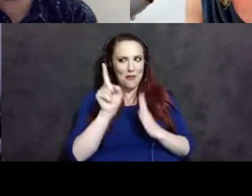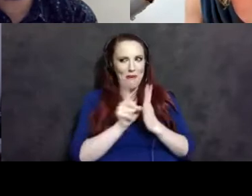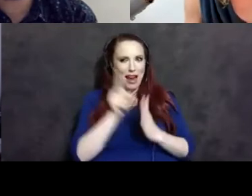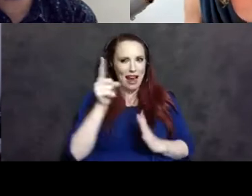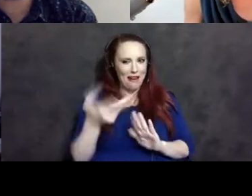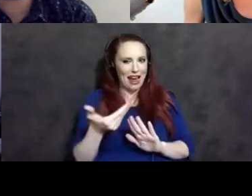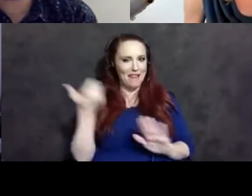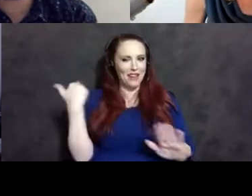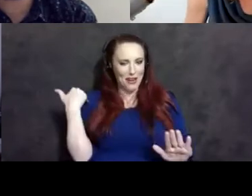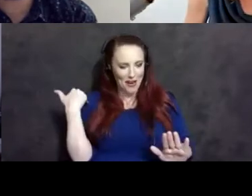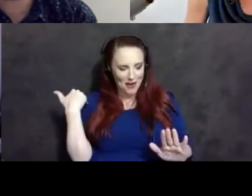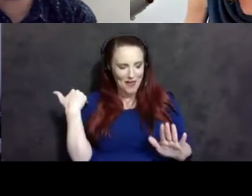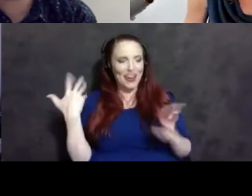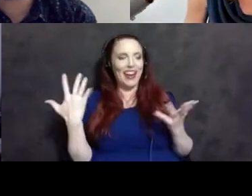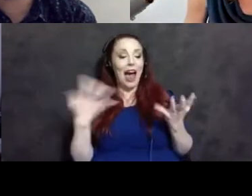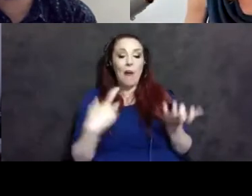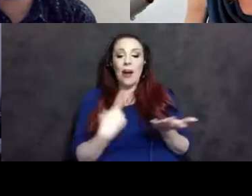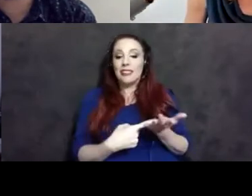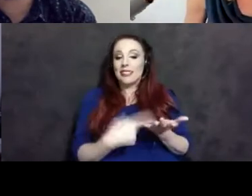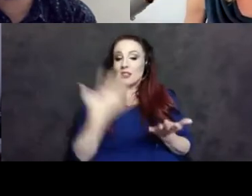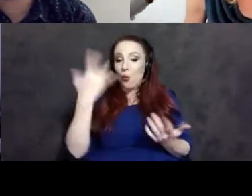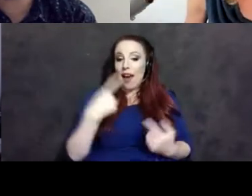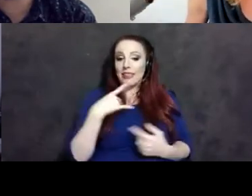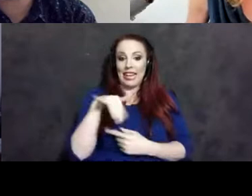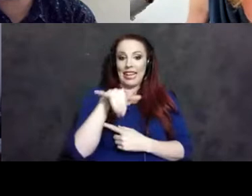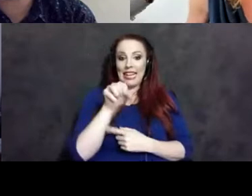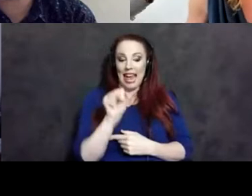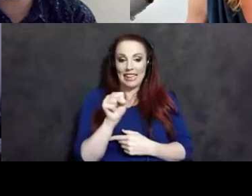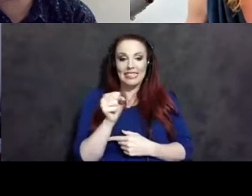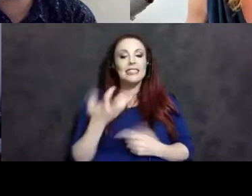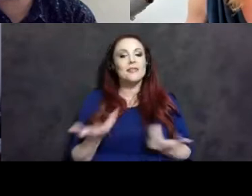And I want to actually talk about why I said yes as my introduction because, I said yes